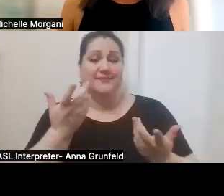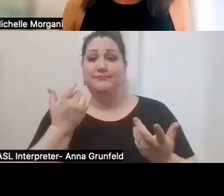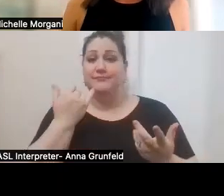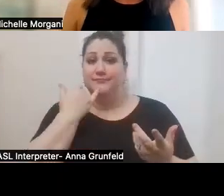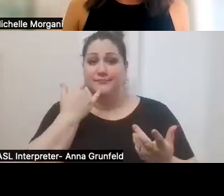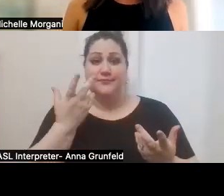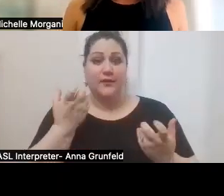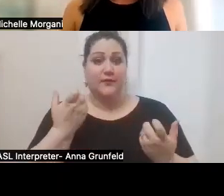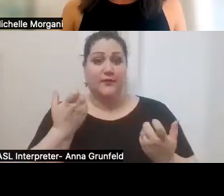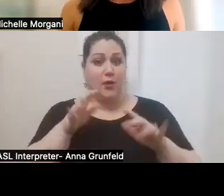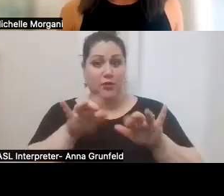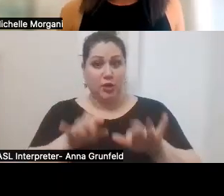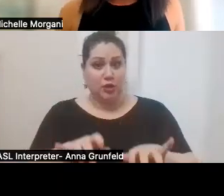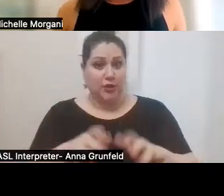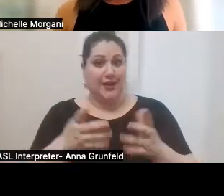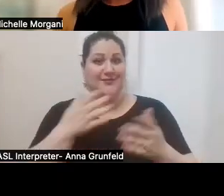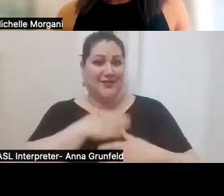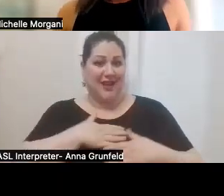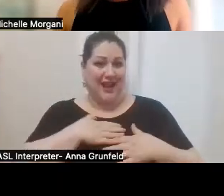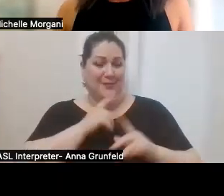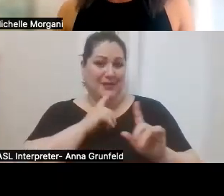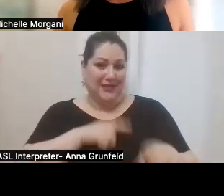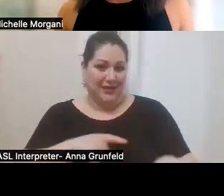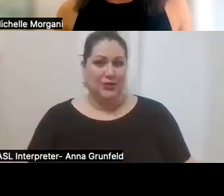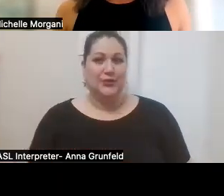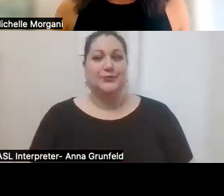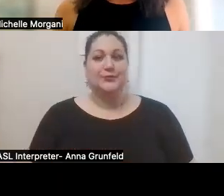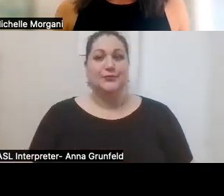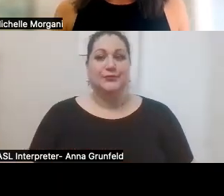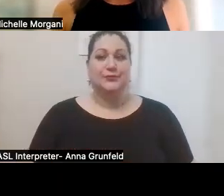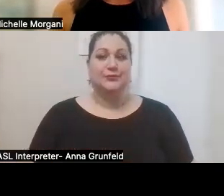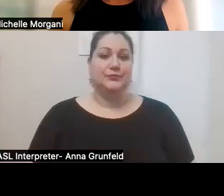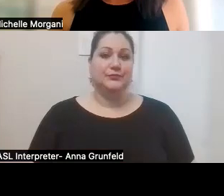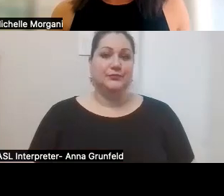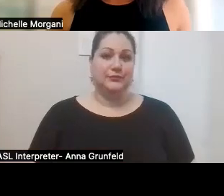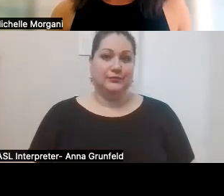We are very happy to touch base. So, if I can get the next slide, please.